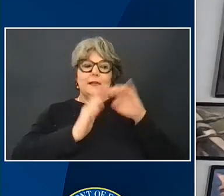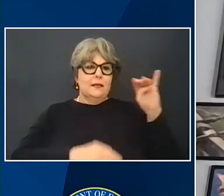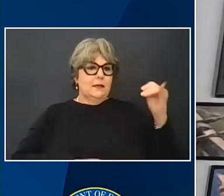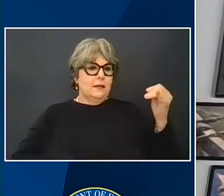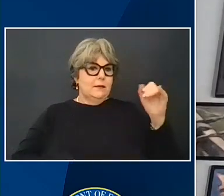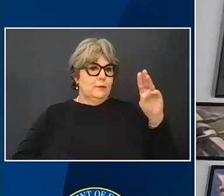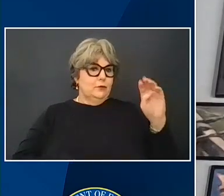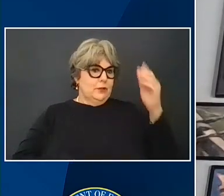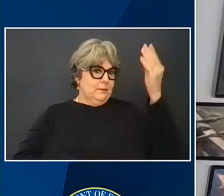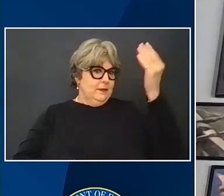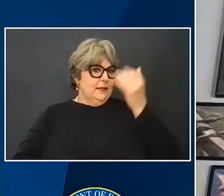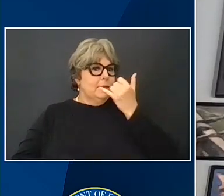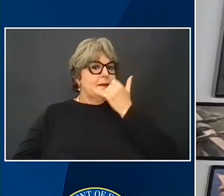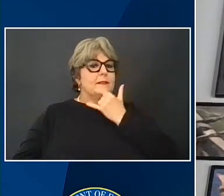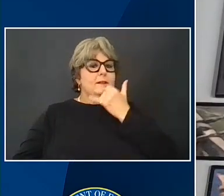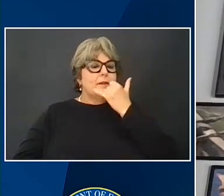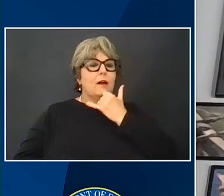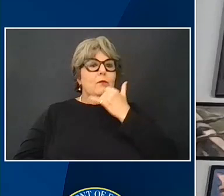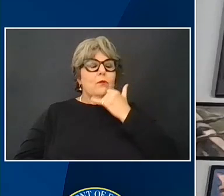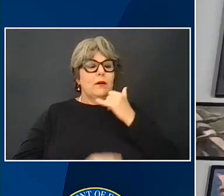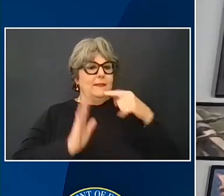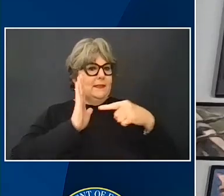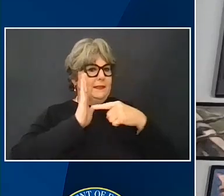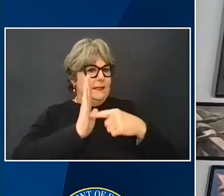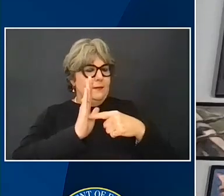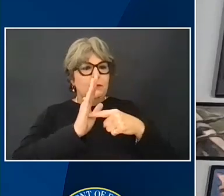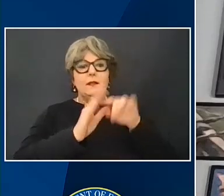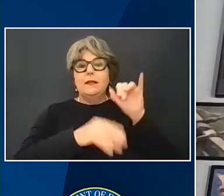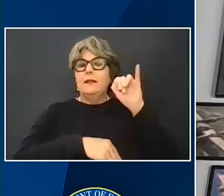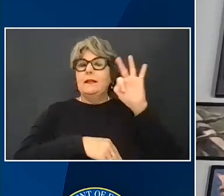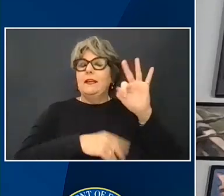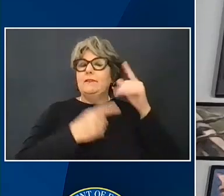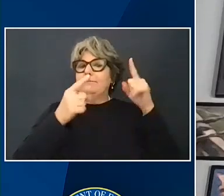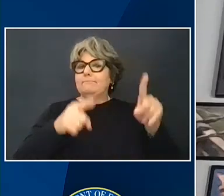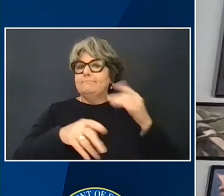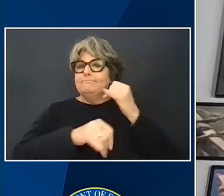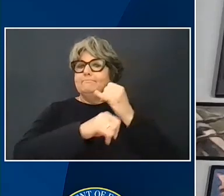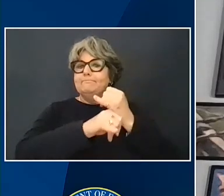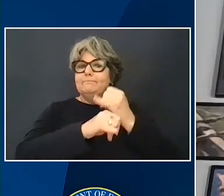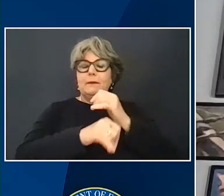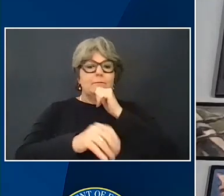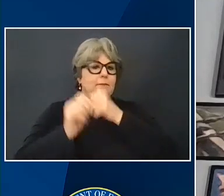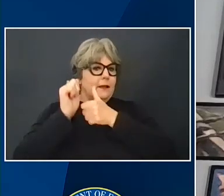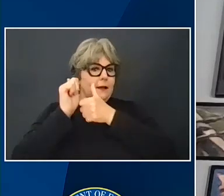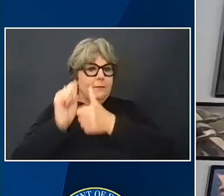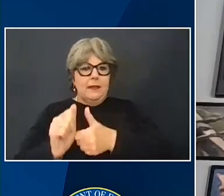think the example was talked about, if you have an institution that may be non-compliant for financial issues, I